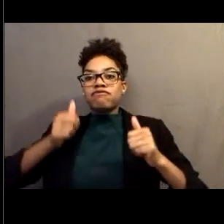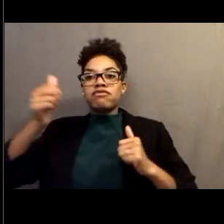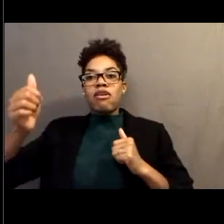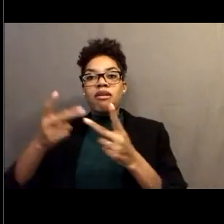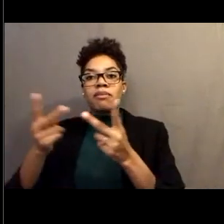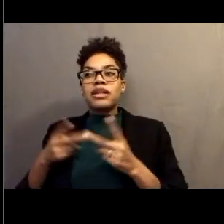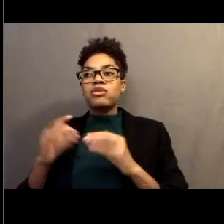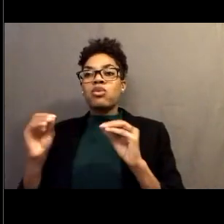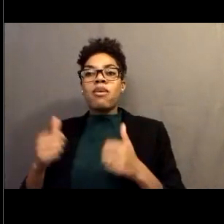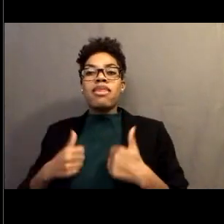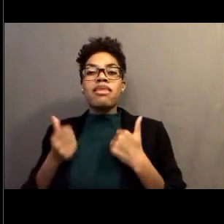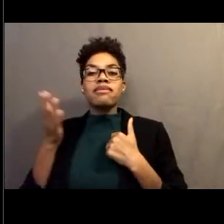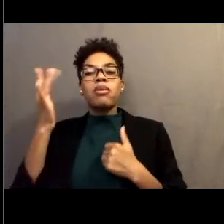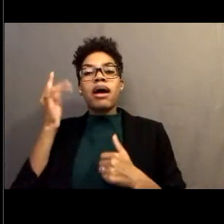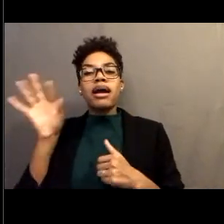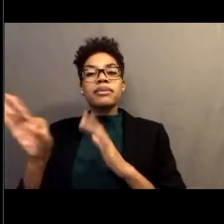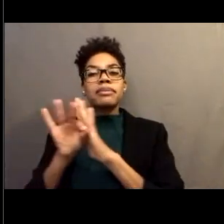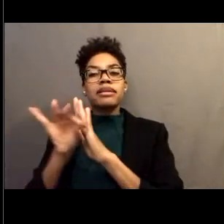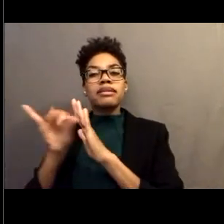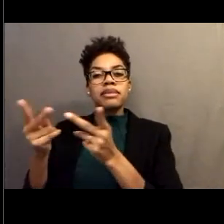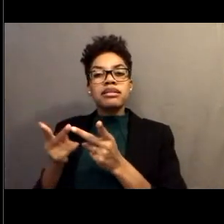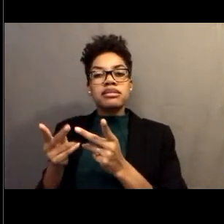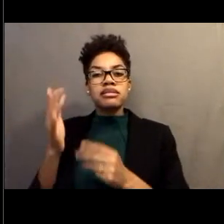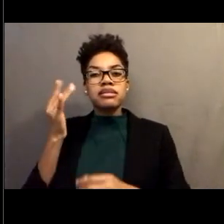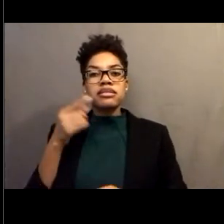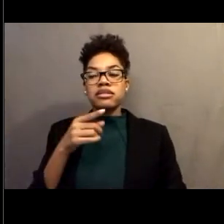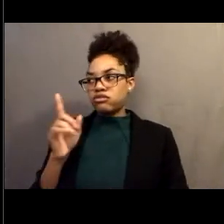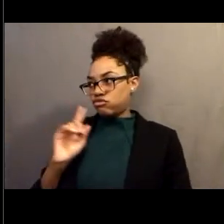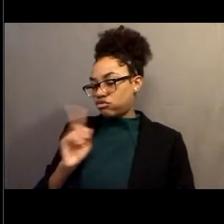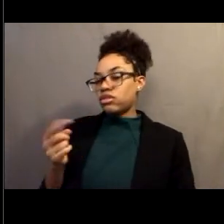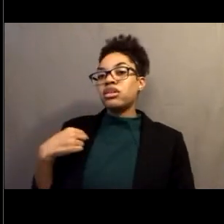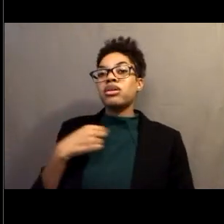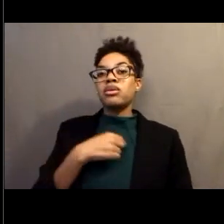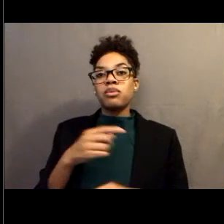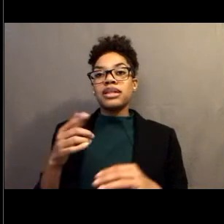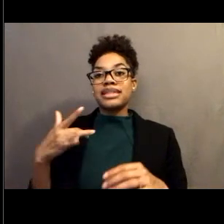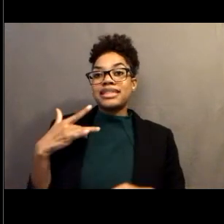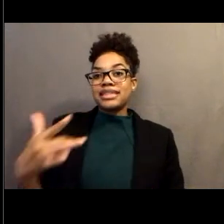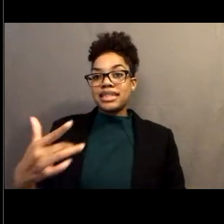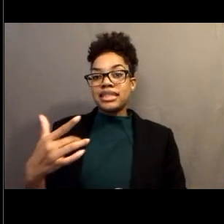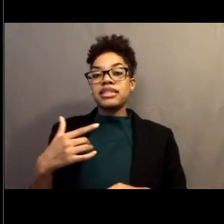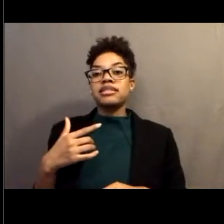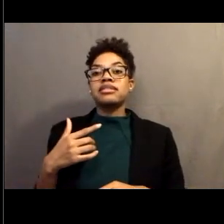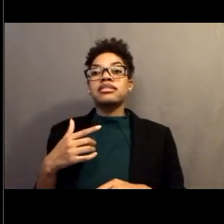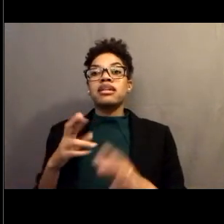Yeah, when we launched from the... First I'll start with the Kennedy Space Center, we launched, we go east and we go over the water.